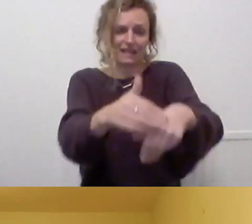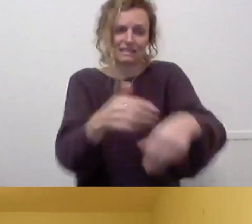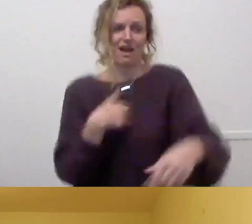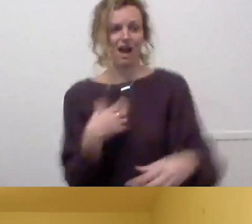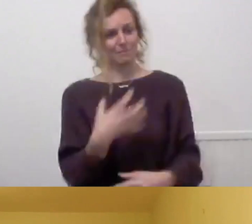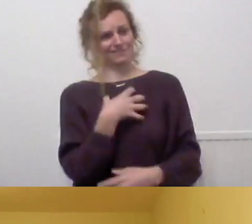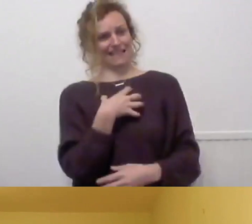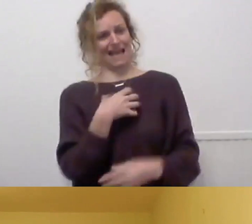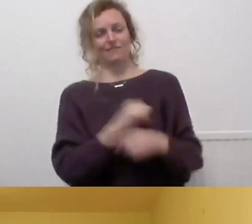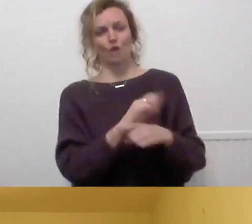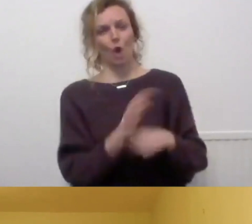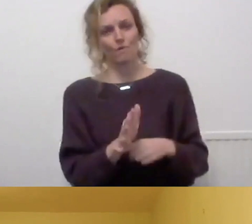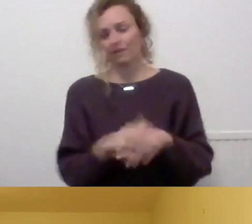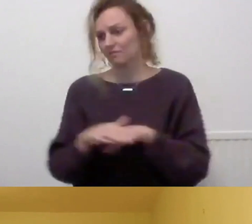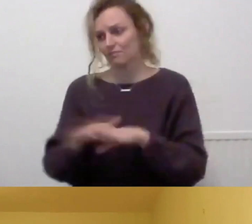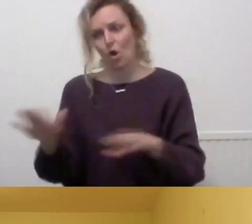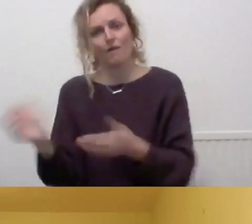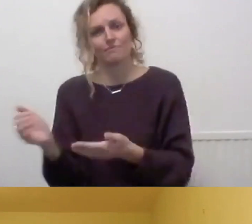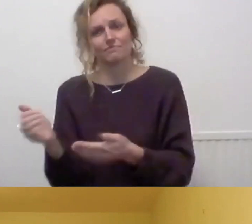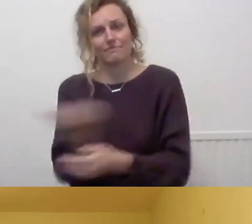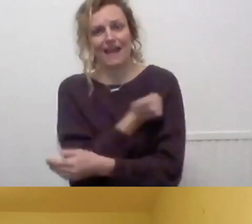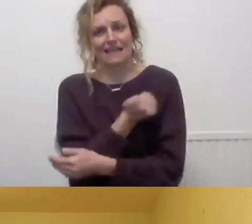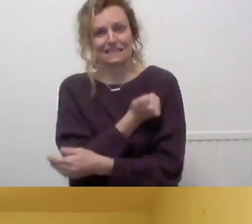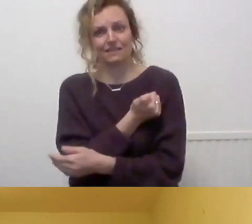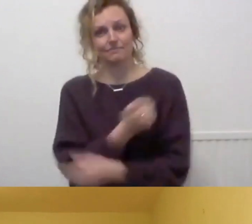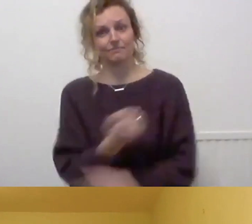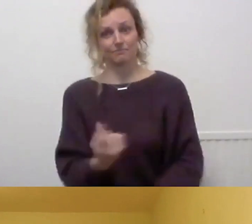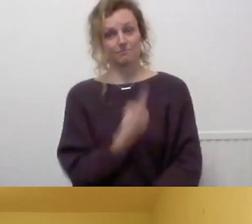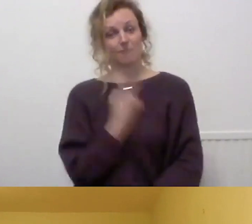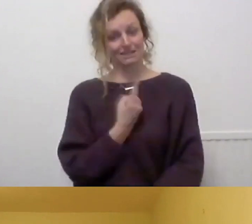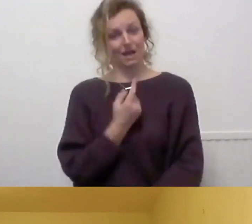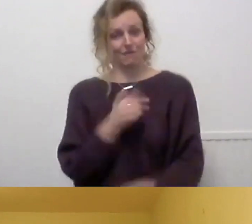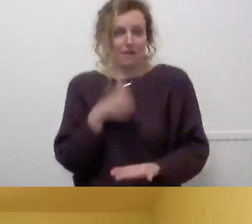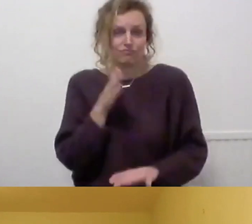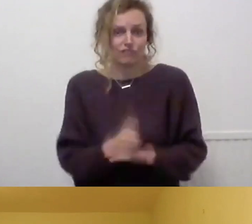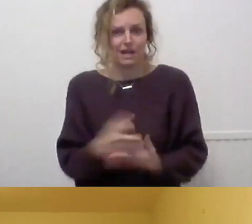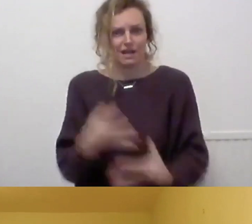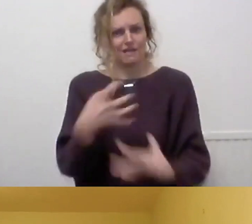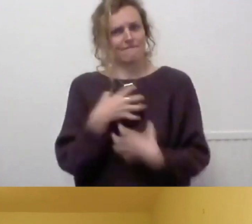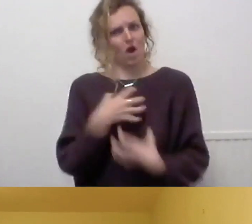I do triathlon, I genuinely frightened of not being able to do that. Because if I catch COVID